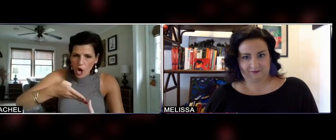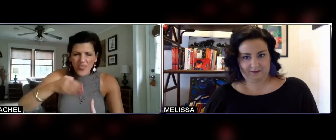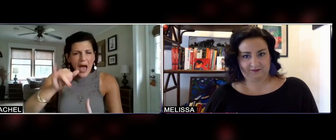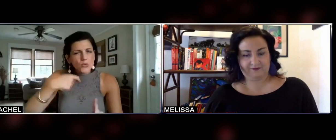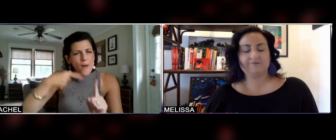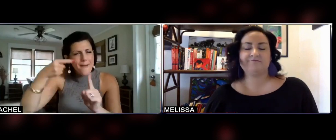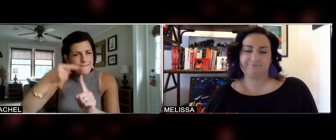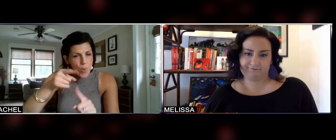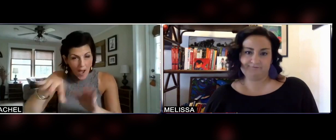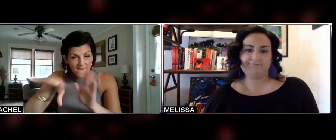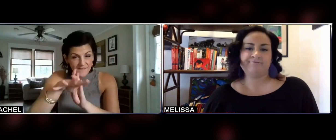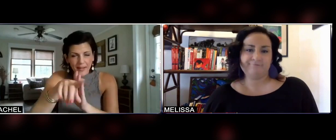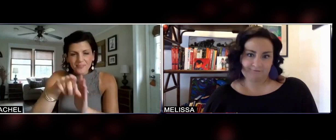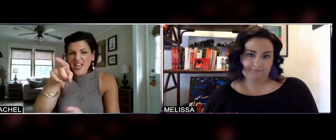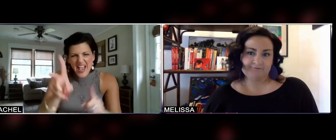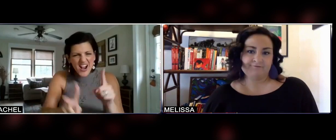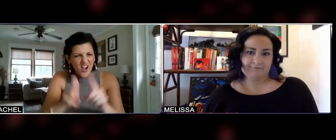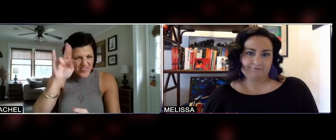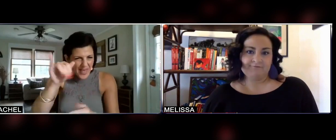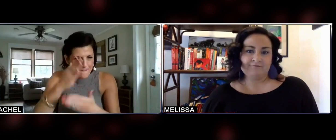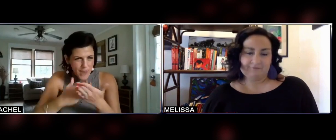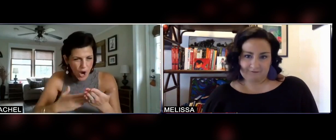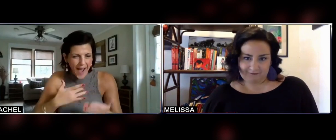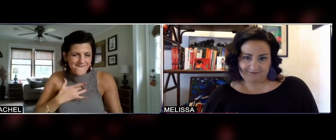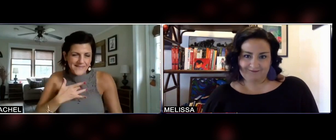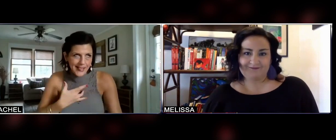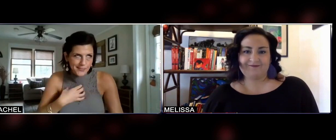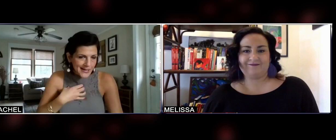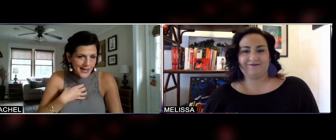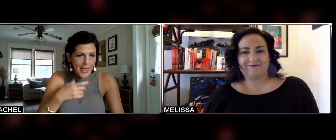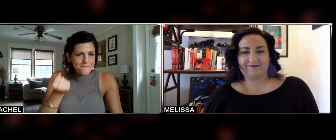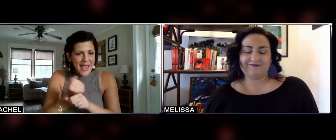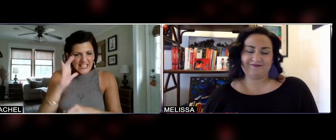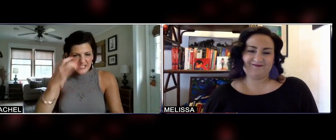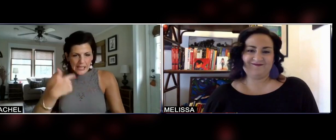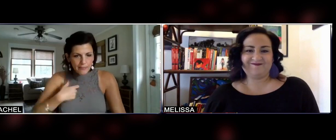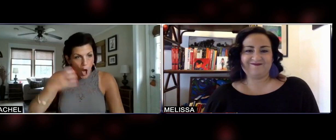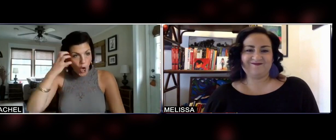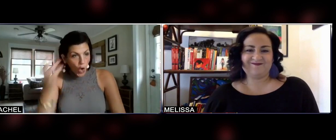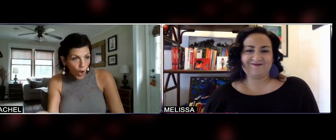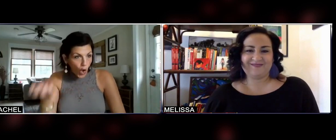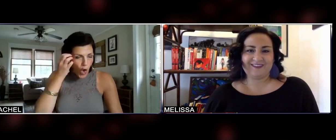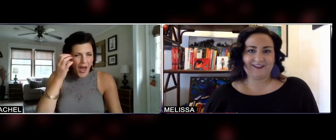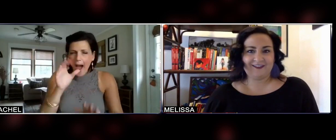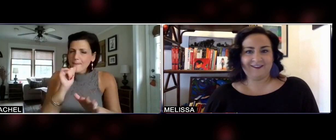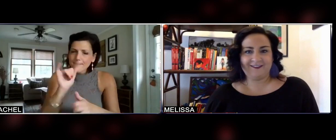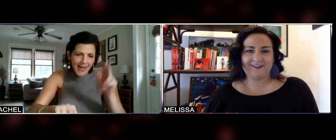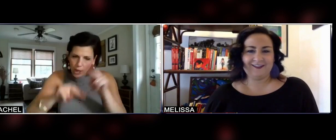Thus, the reason I see it as a tool which can be taken off, then put on again. The culture still needs to be there. That was what my point was with that,